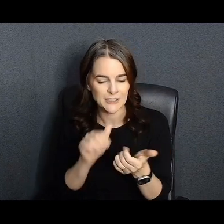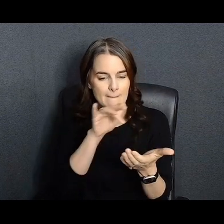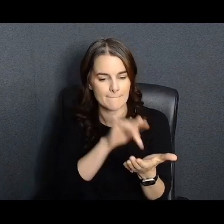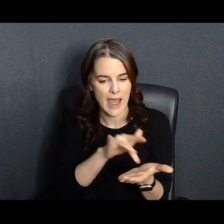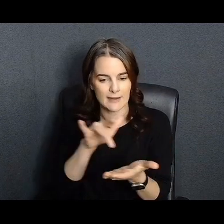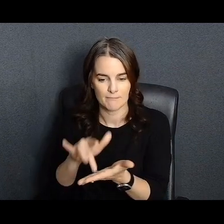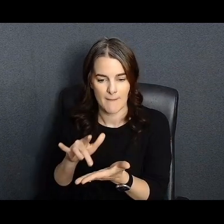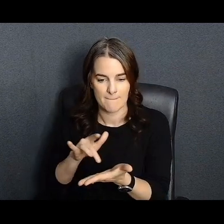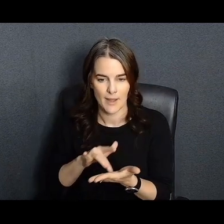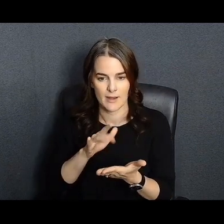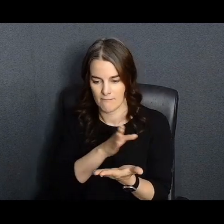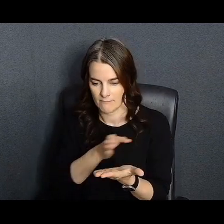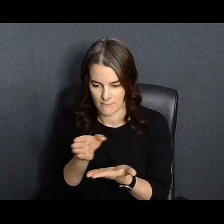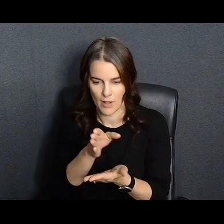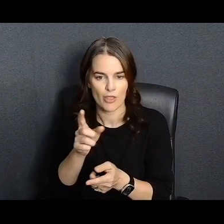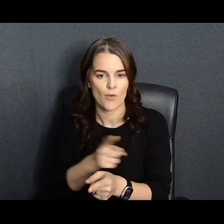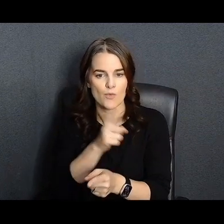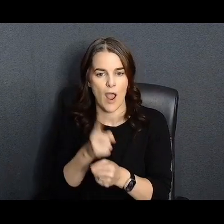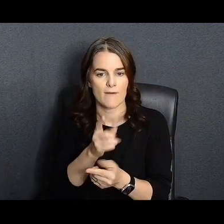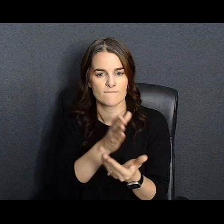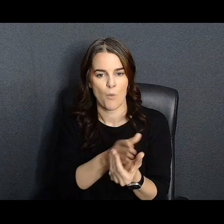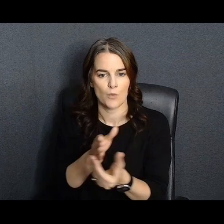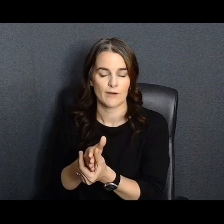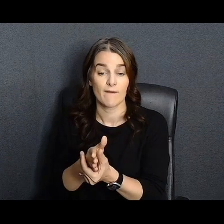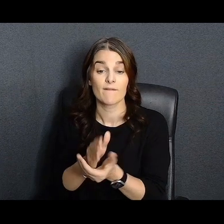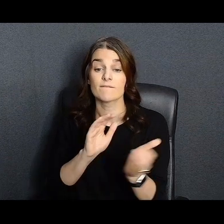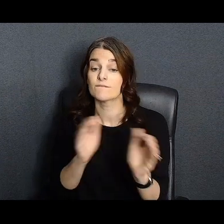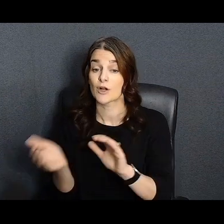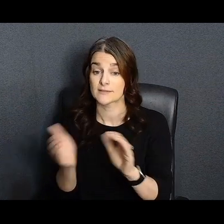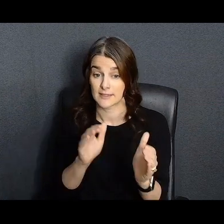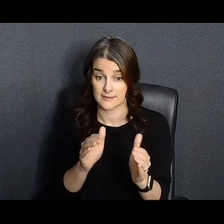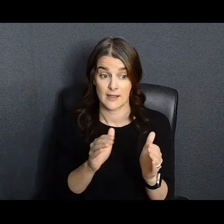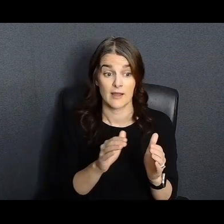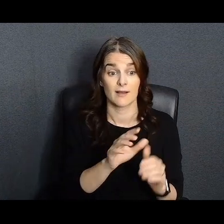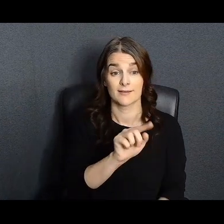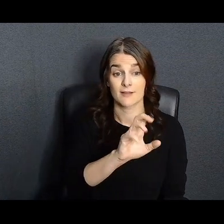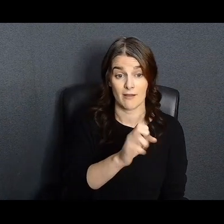into the right folder, versus the pages changing like they do in TouchChat.